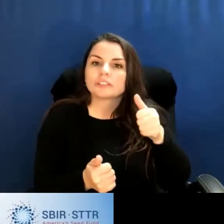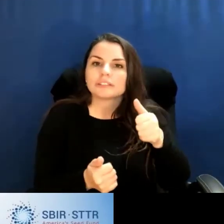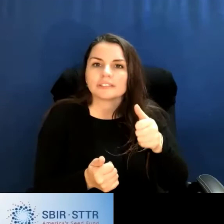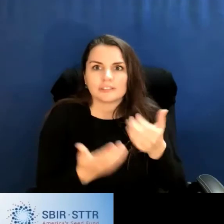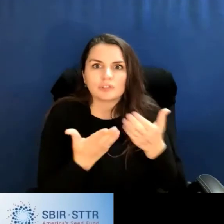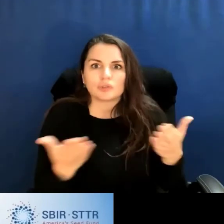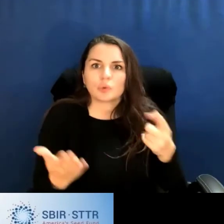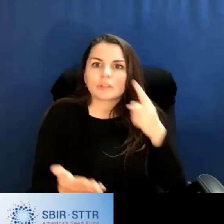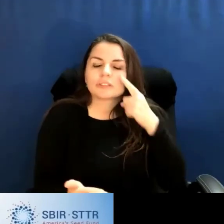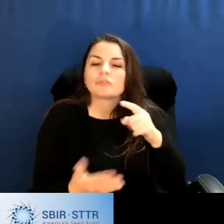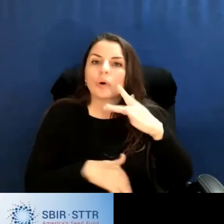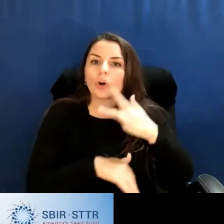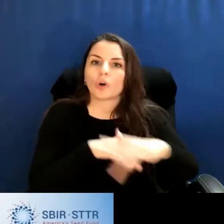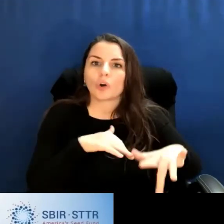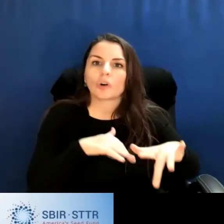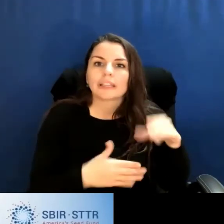for life sciences in the United States.